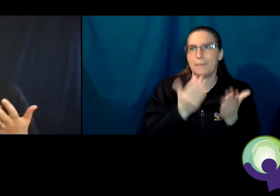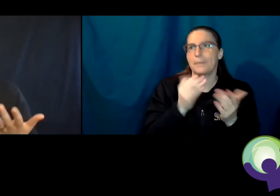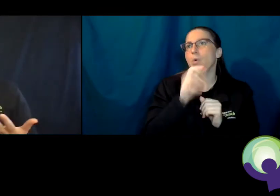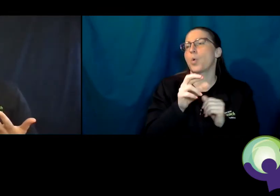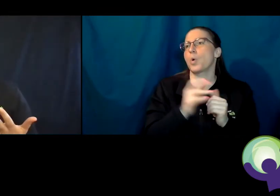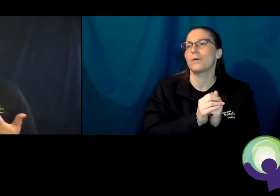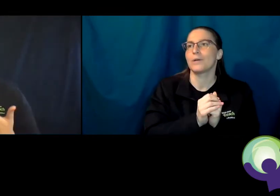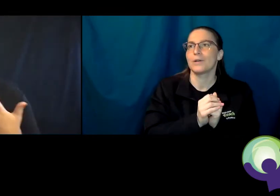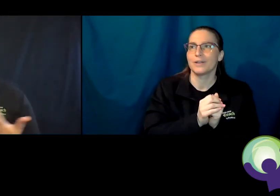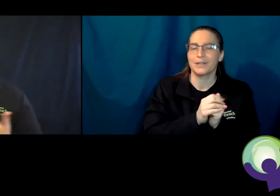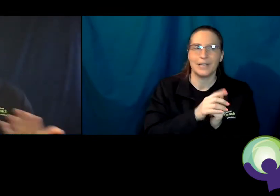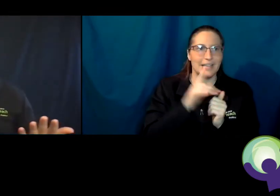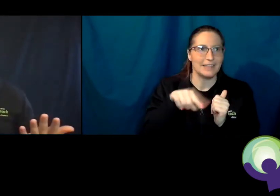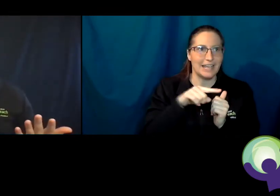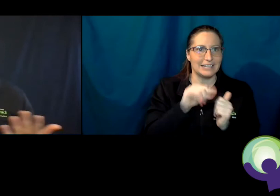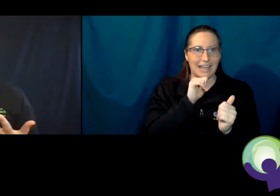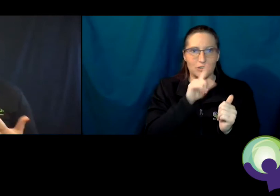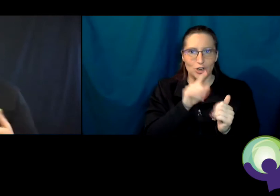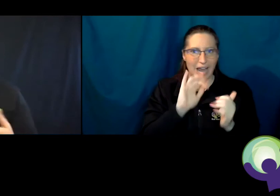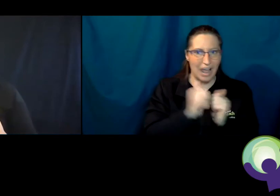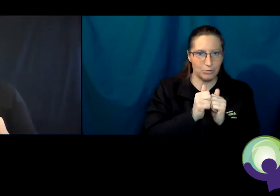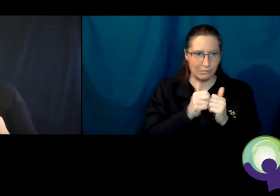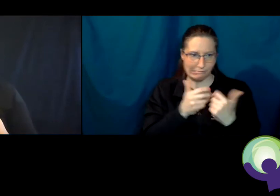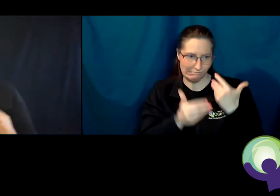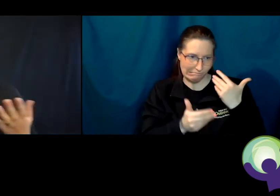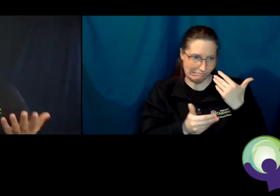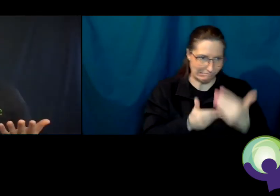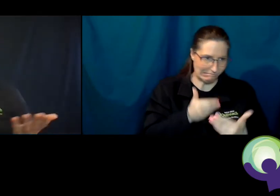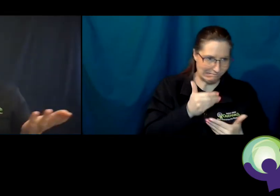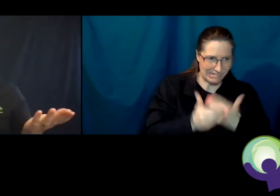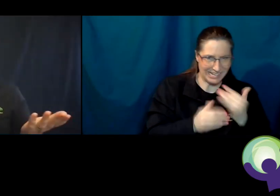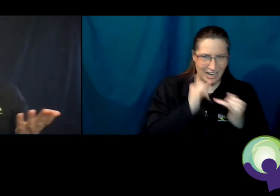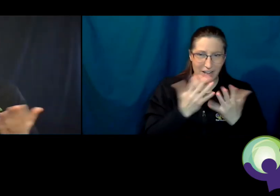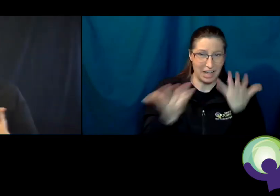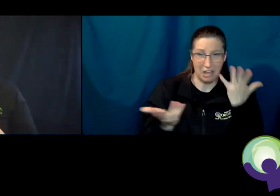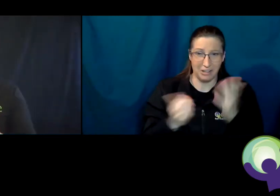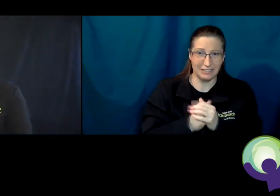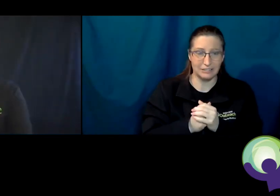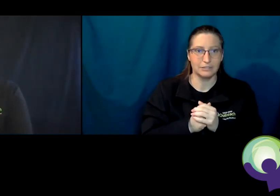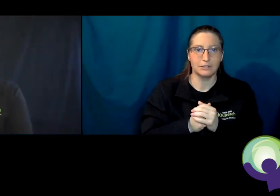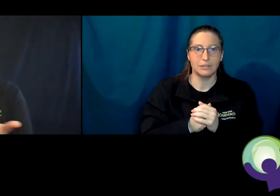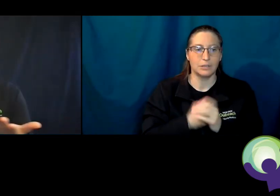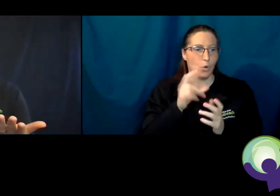navigate that interview process or even like hey, why don't I get more breaks?